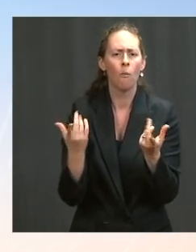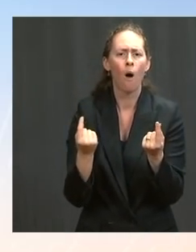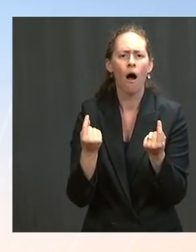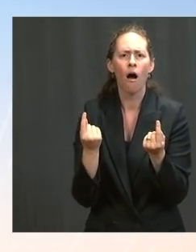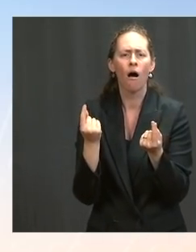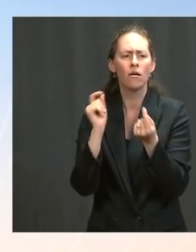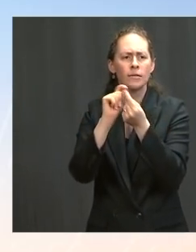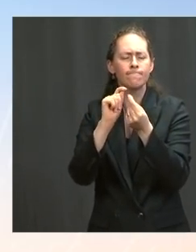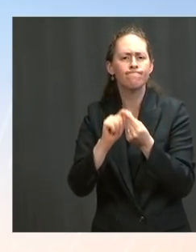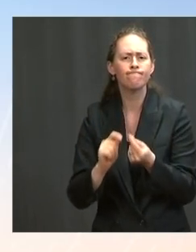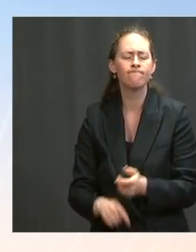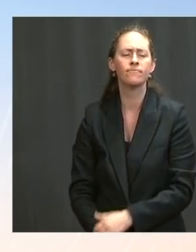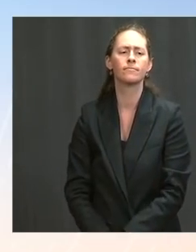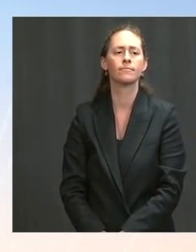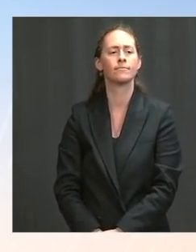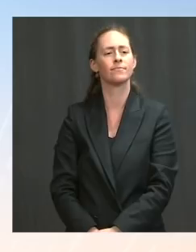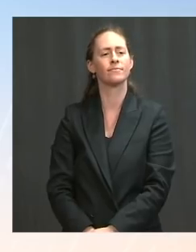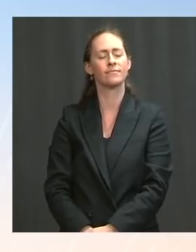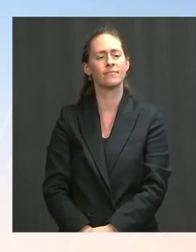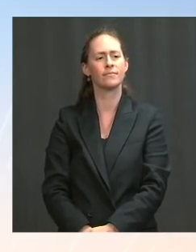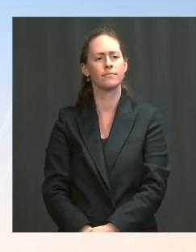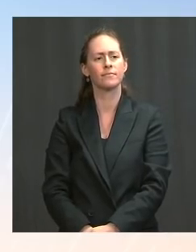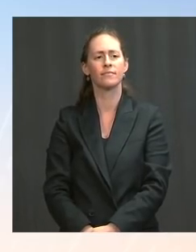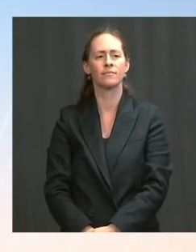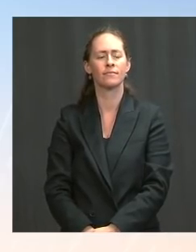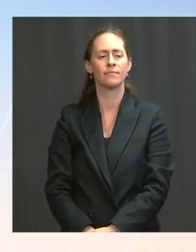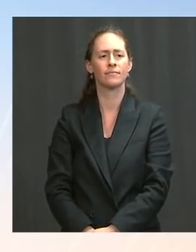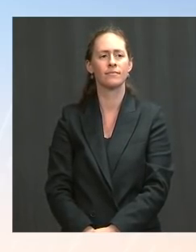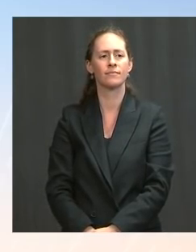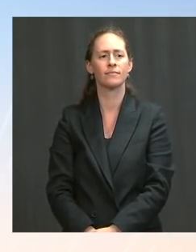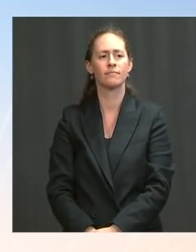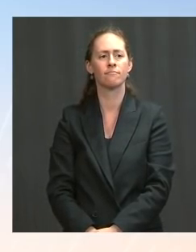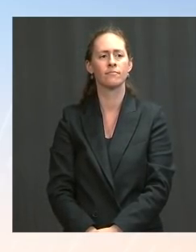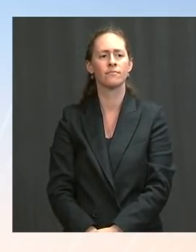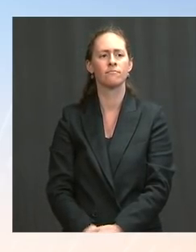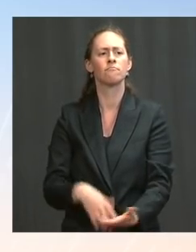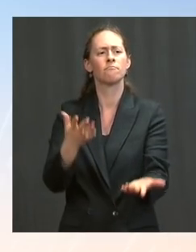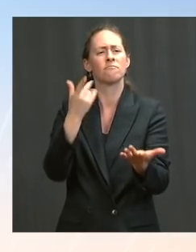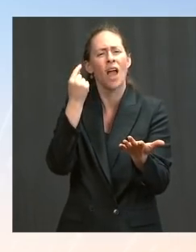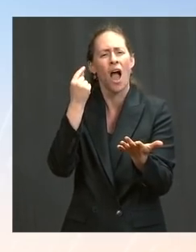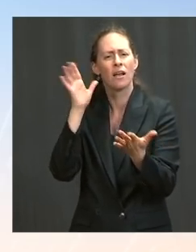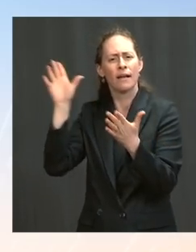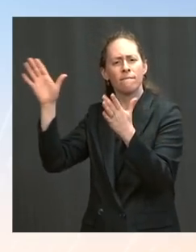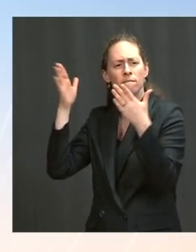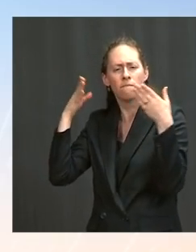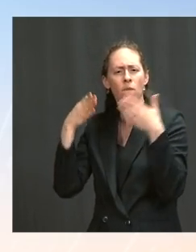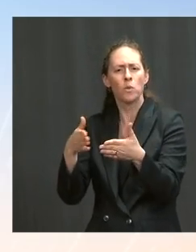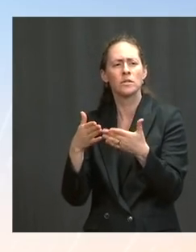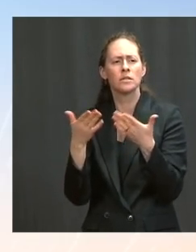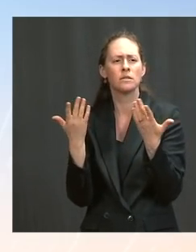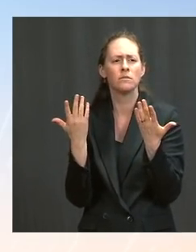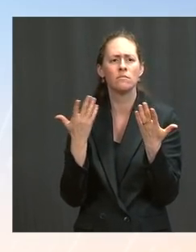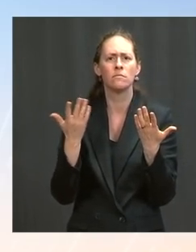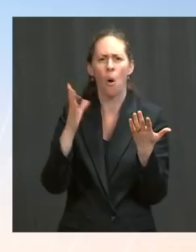he would be very much focused on? Ms. Psaki: Well, what would you like to know? Settle in. I will -- I will share every detail